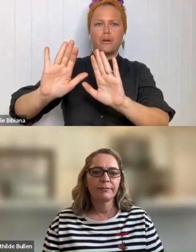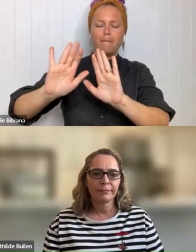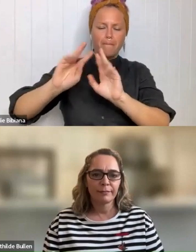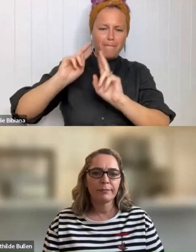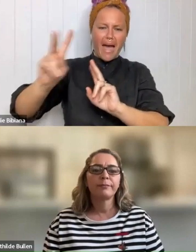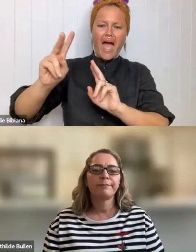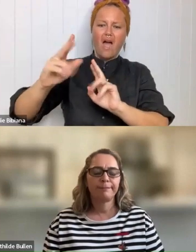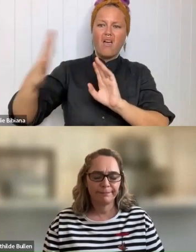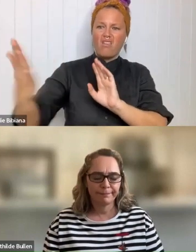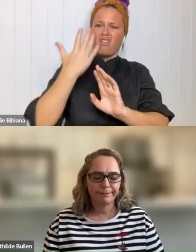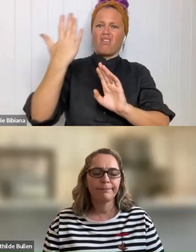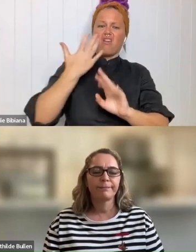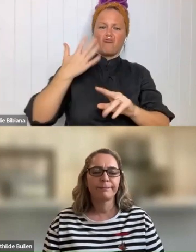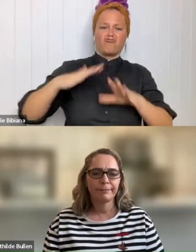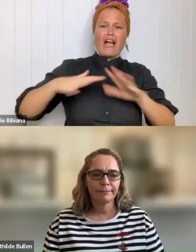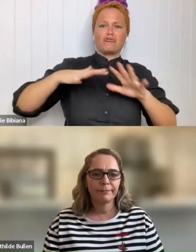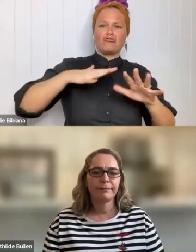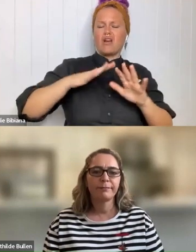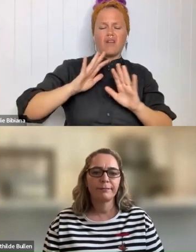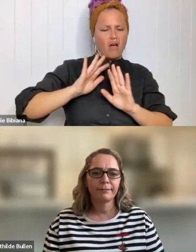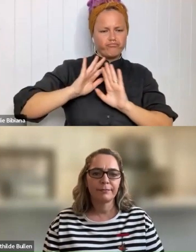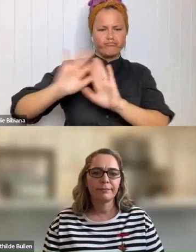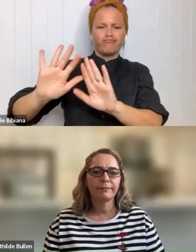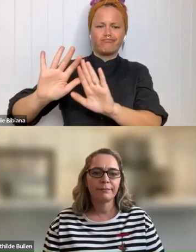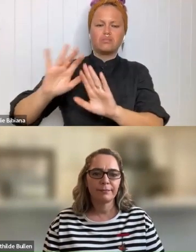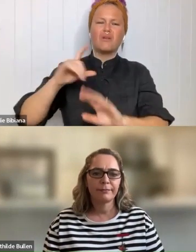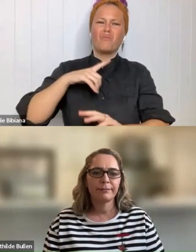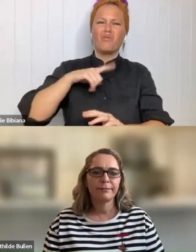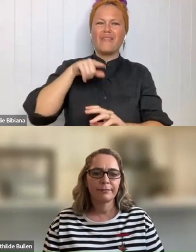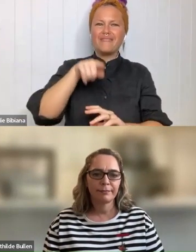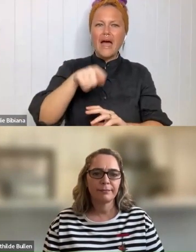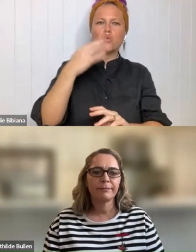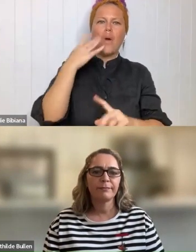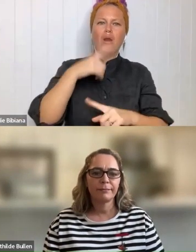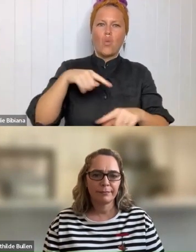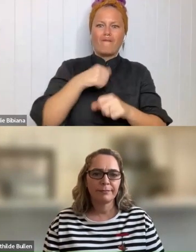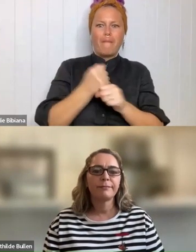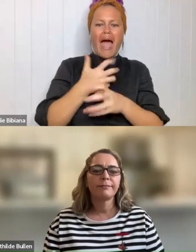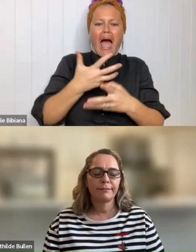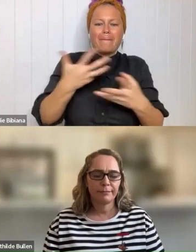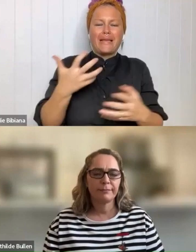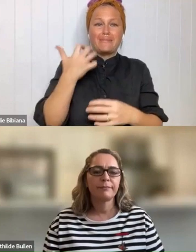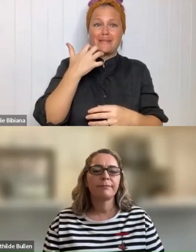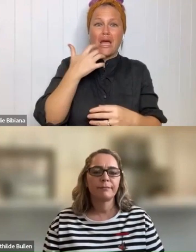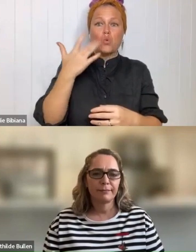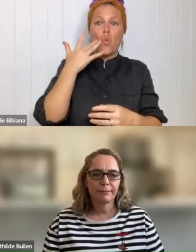everything. Because that's when I know that we've made our biggest mistakes is when we've been pushed, whether it be